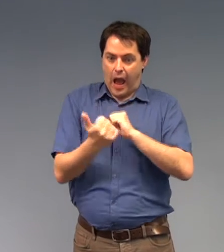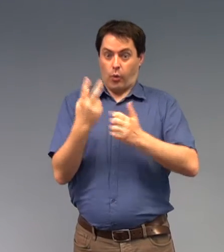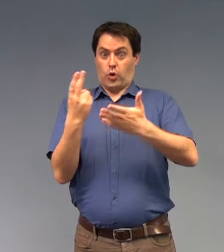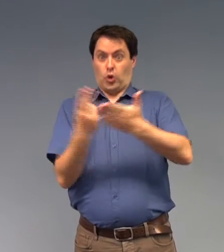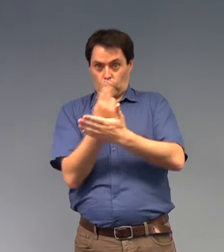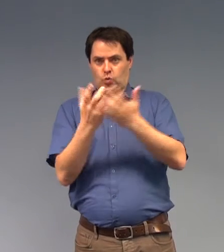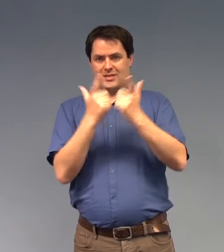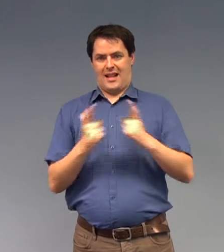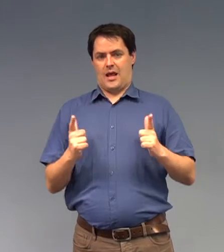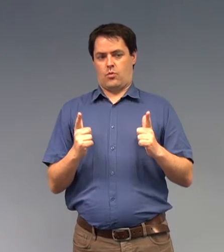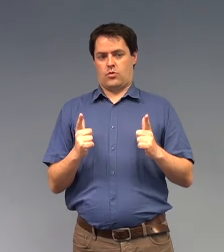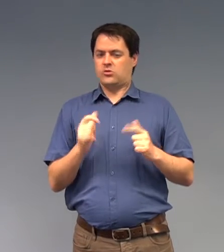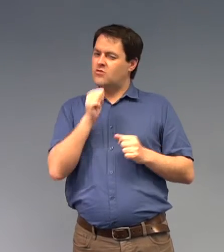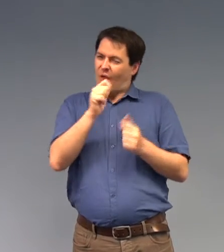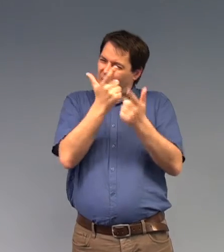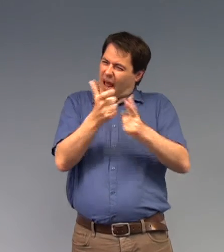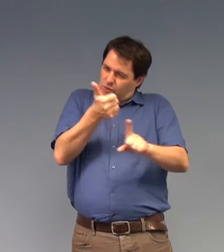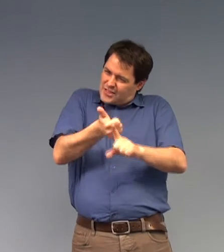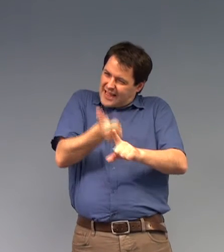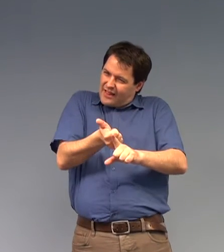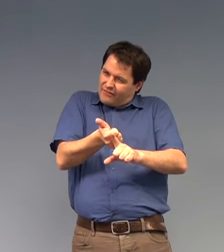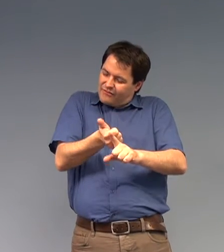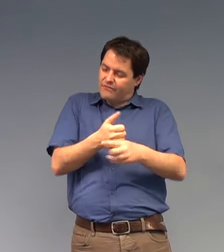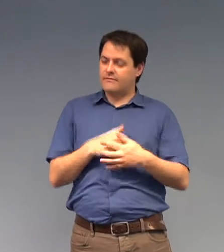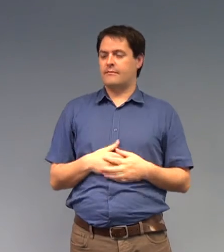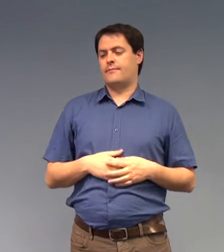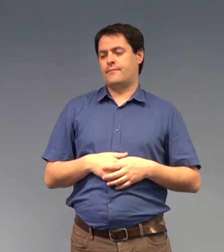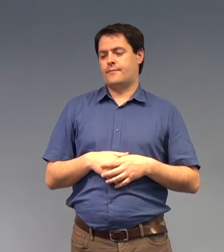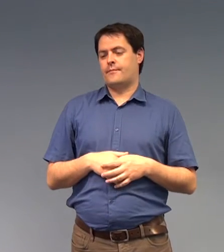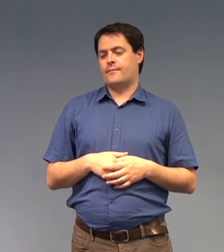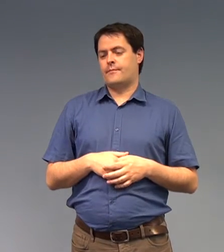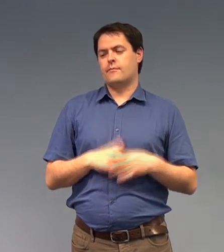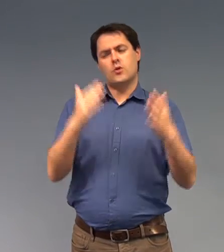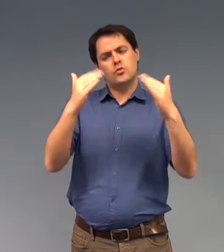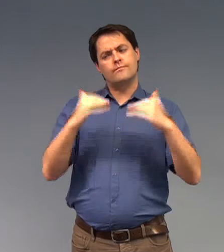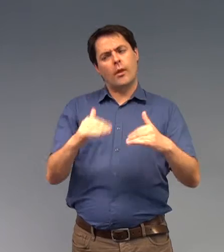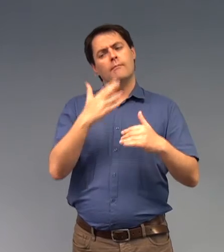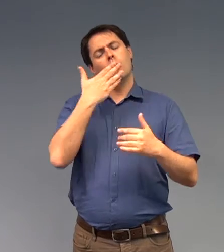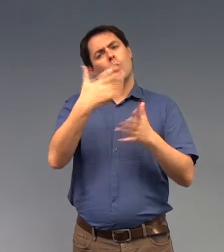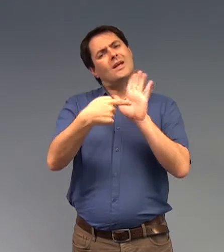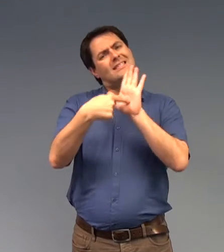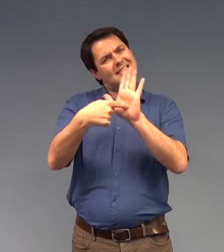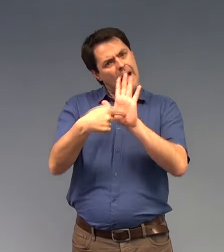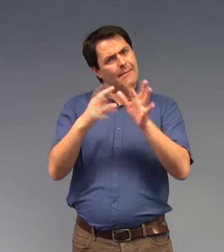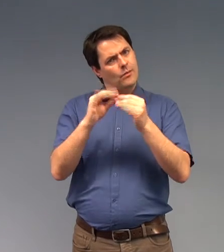It's about people's interaction and it's about how we use language, not about the language itself.